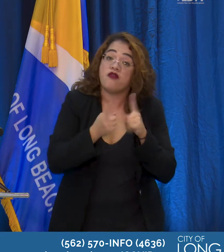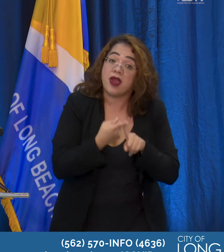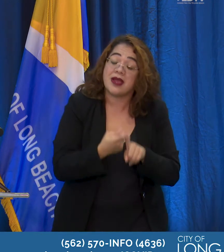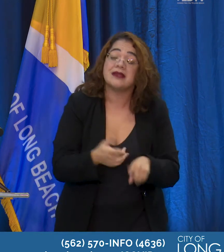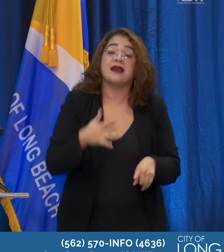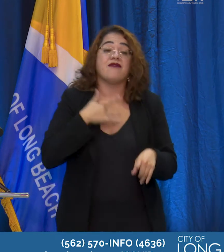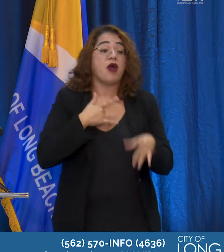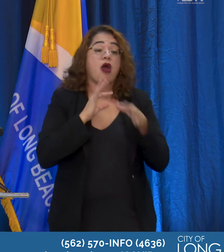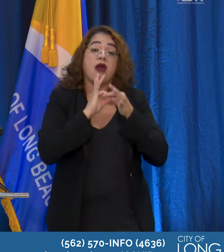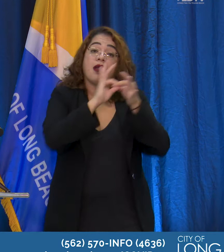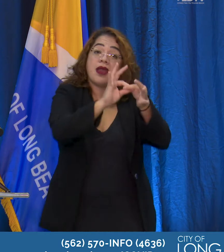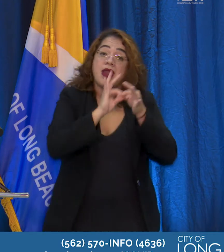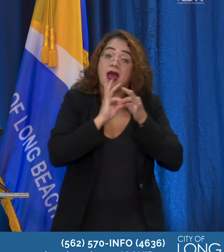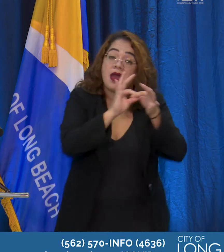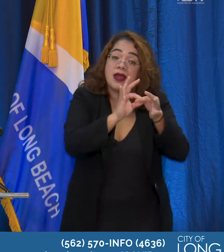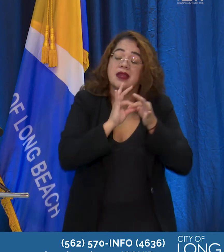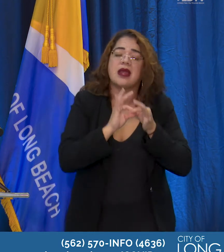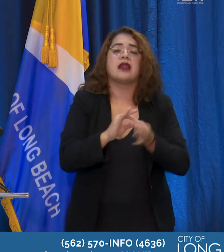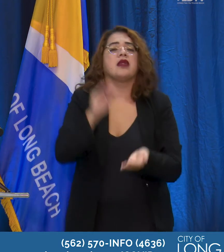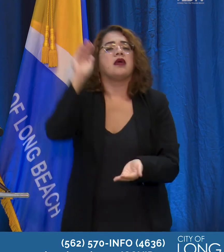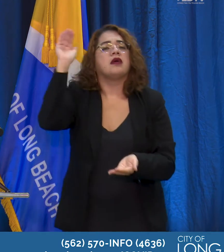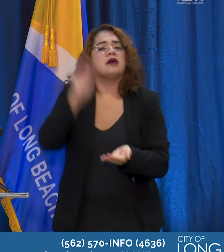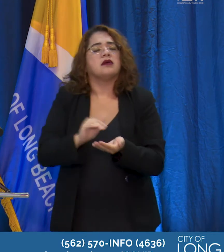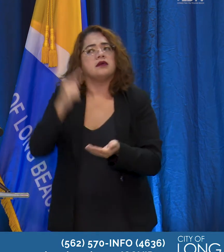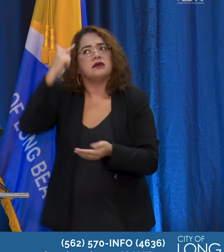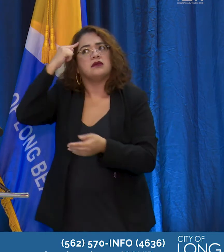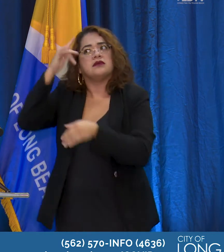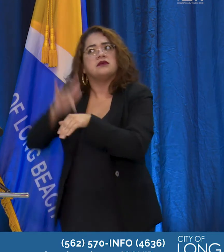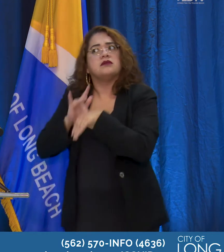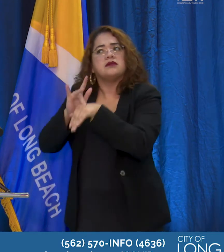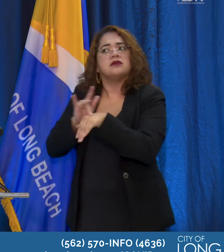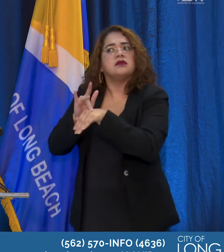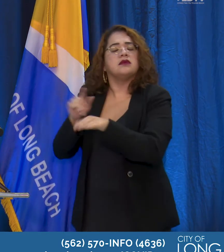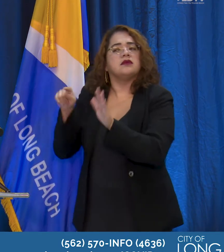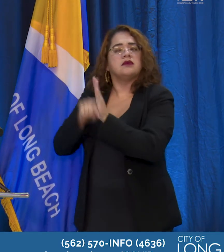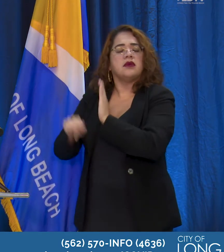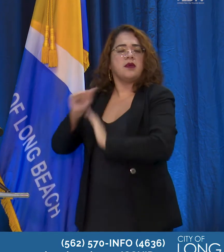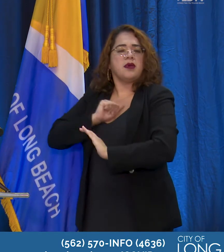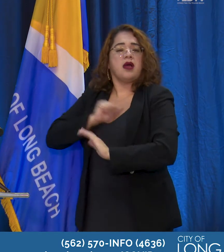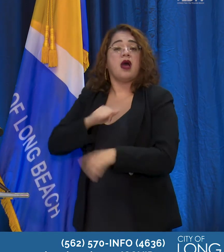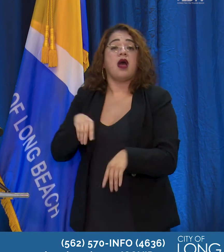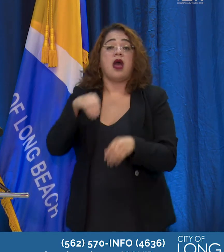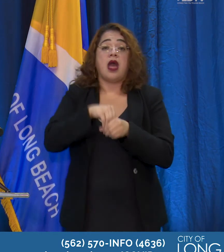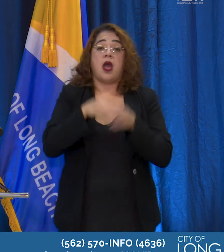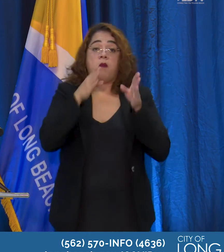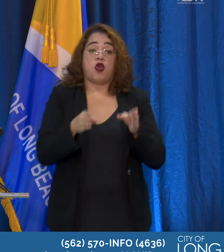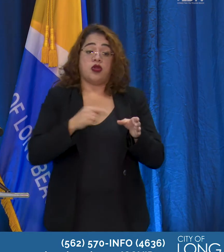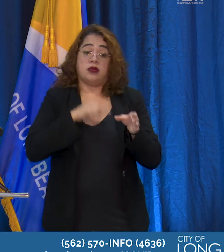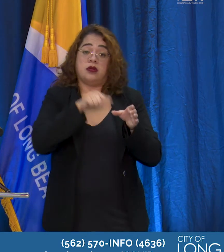and can help reduce suicidal thoughts and behavior. In-person or virtual counseling or therapy is so important